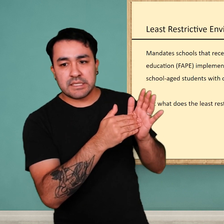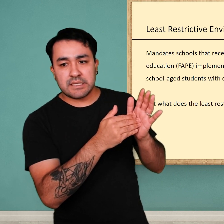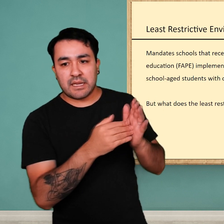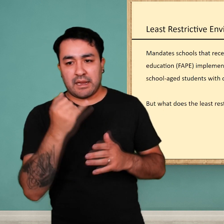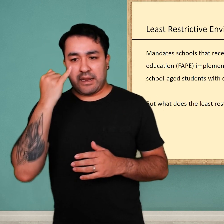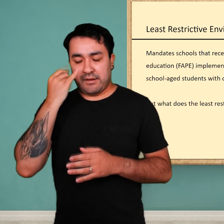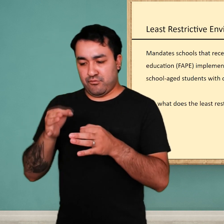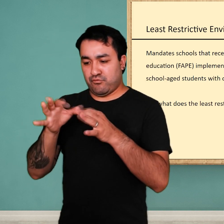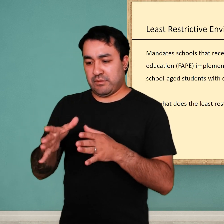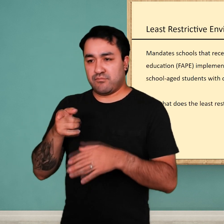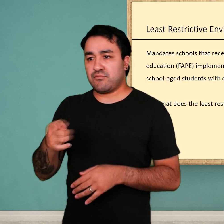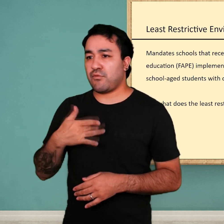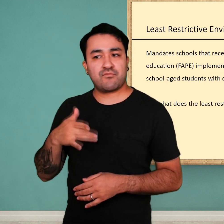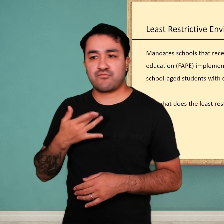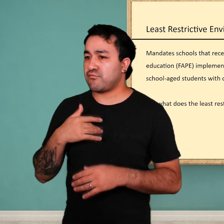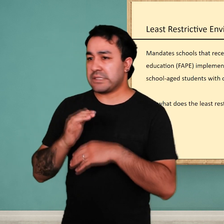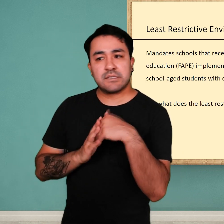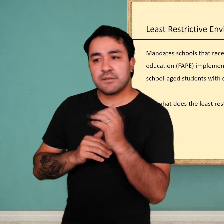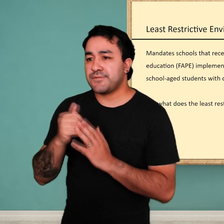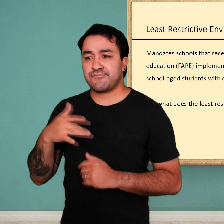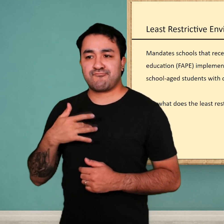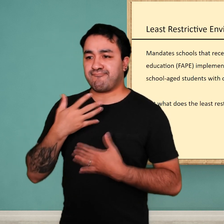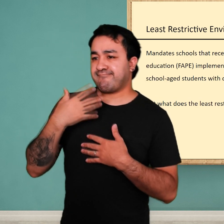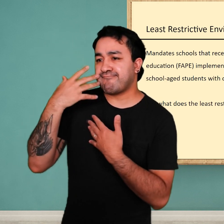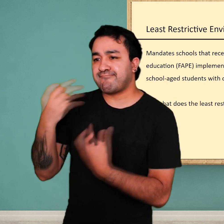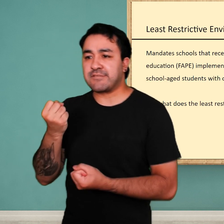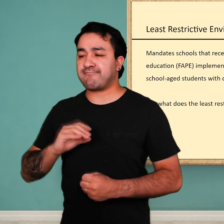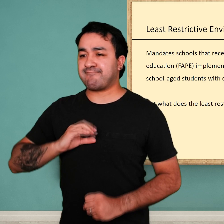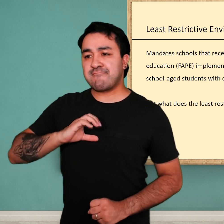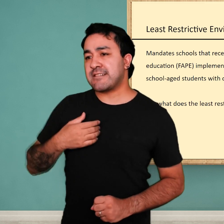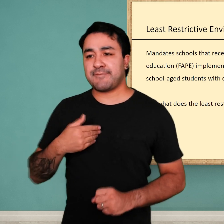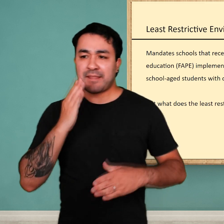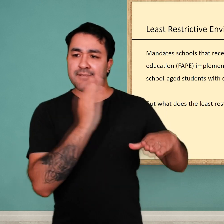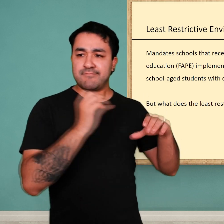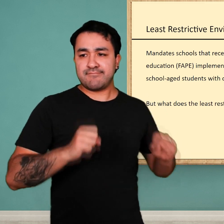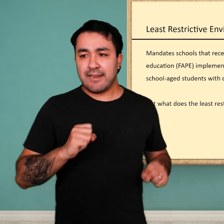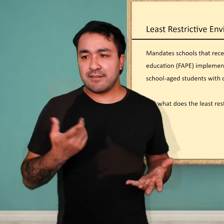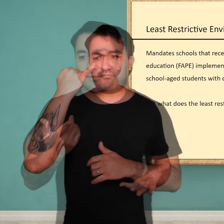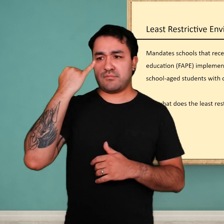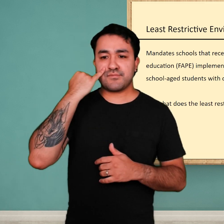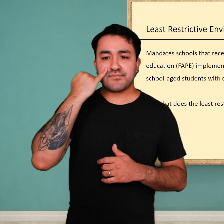where instruction is through ASL, they have the same access to the teacher and information as if